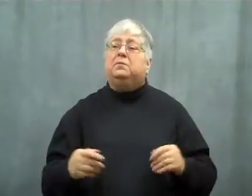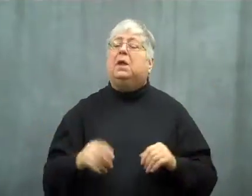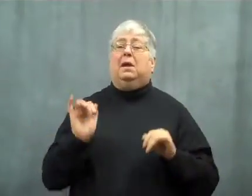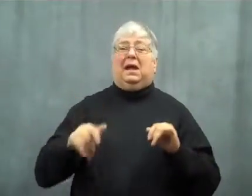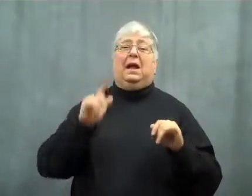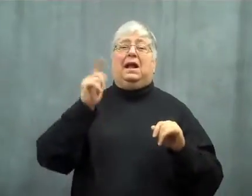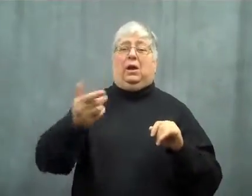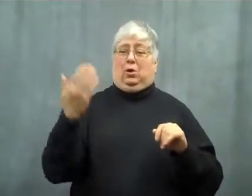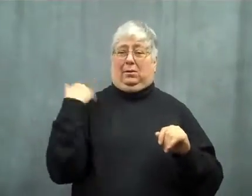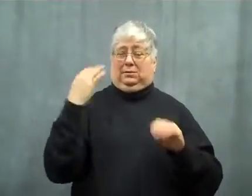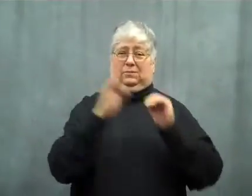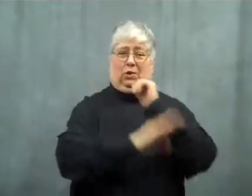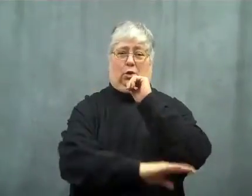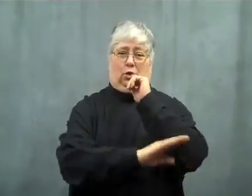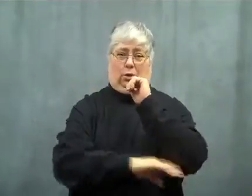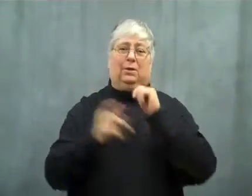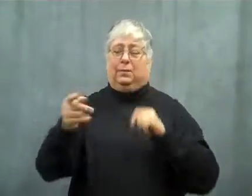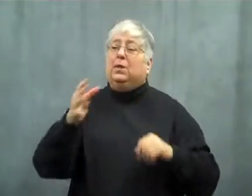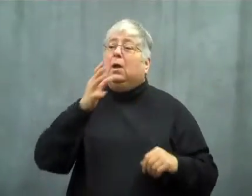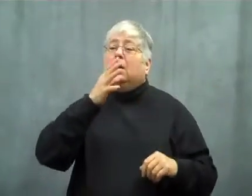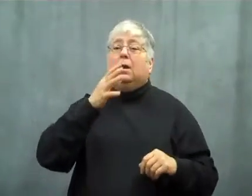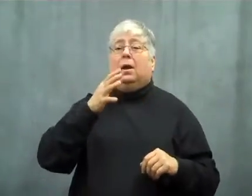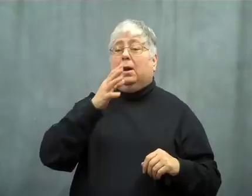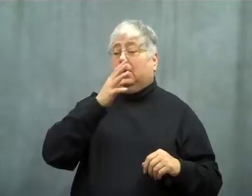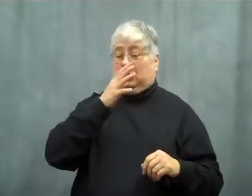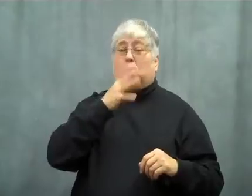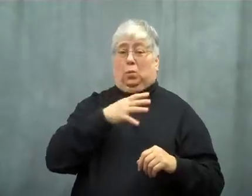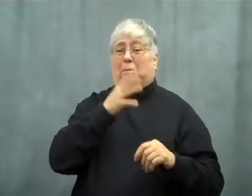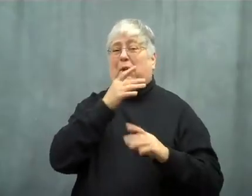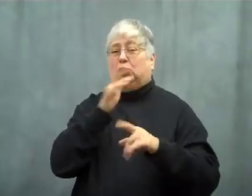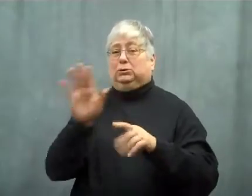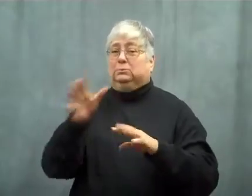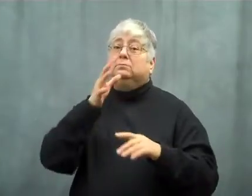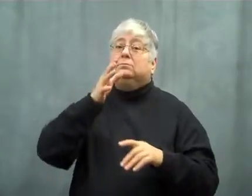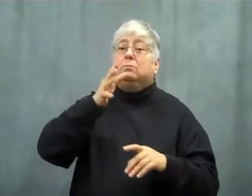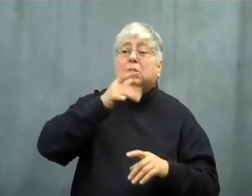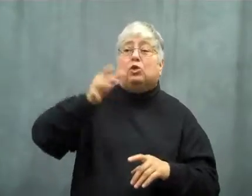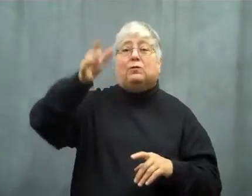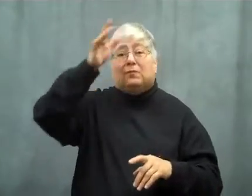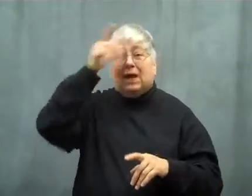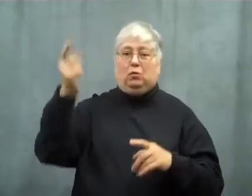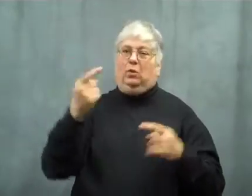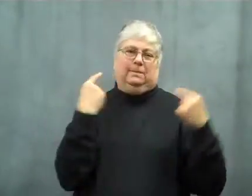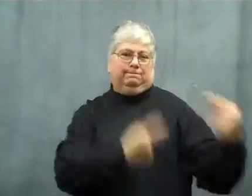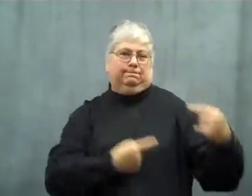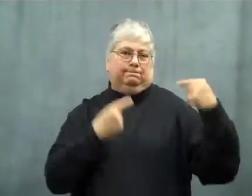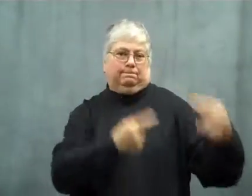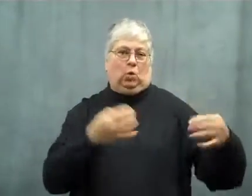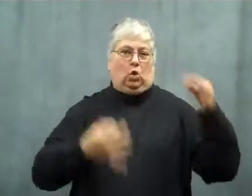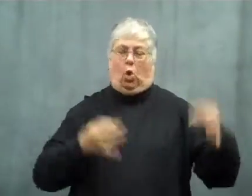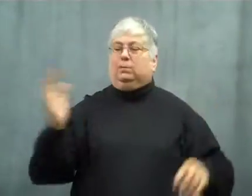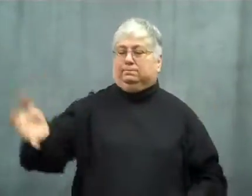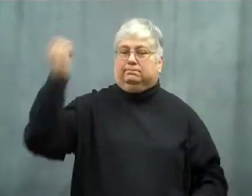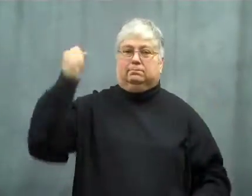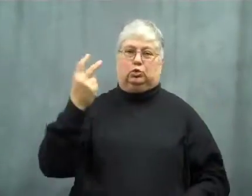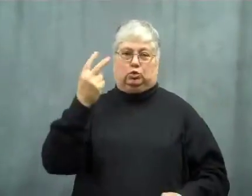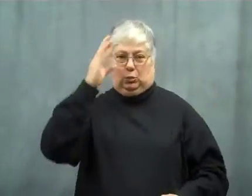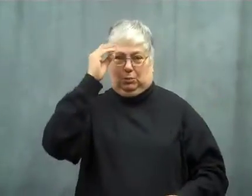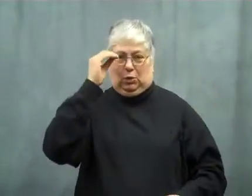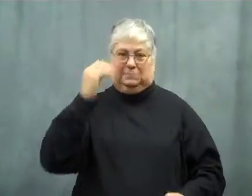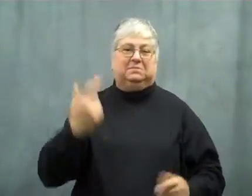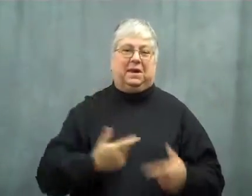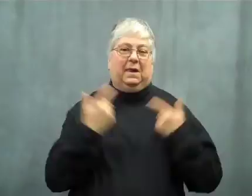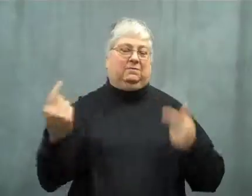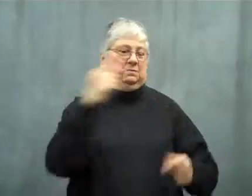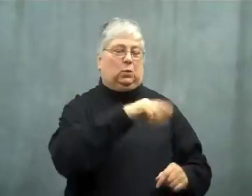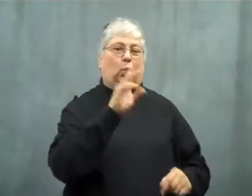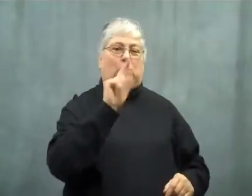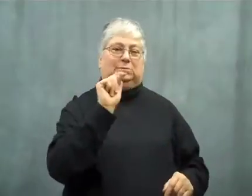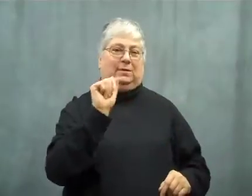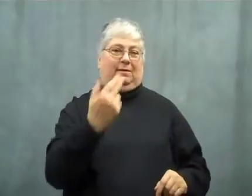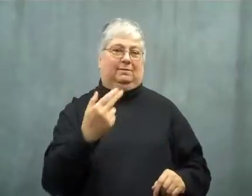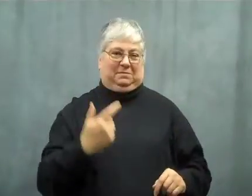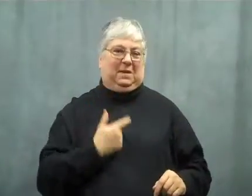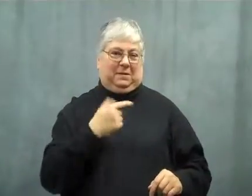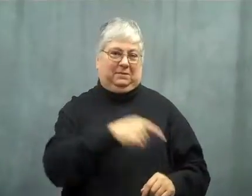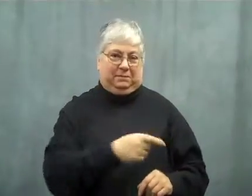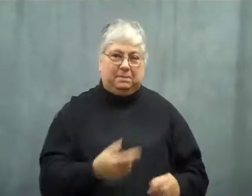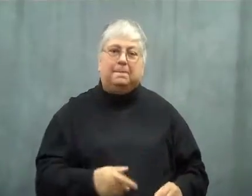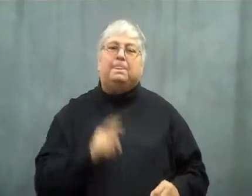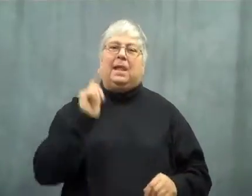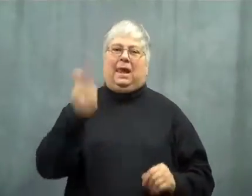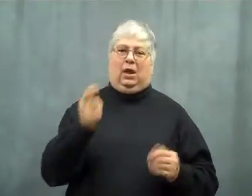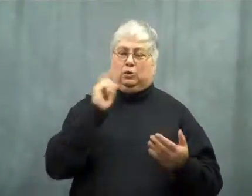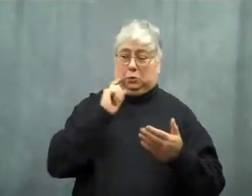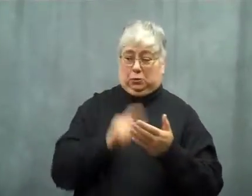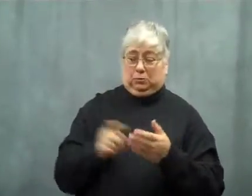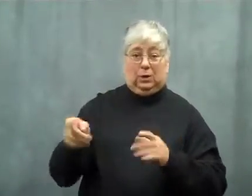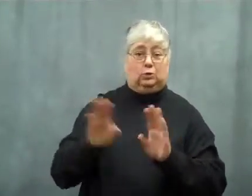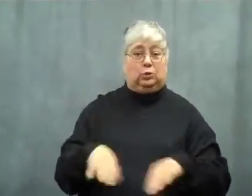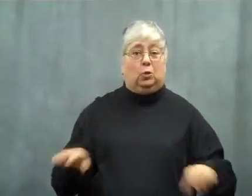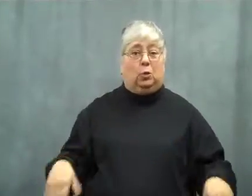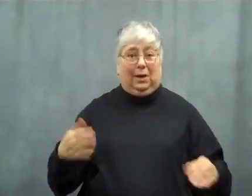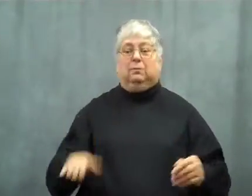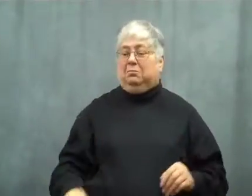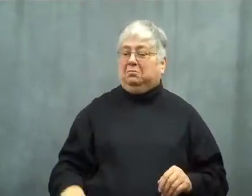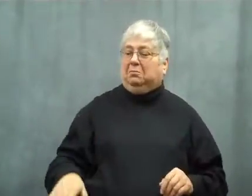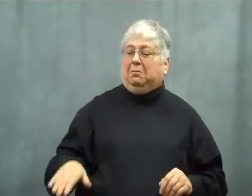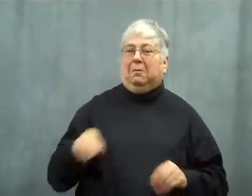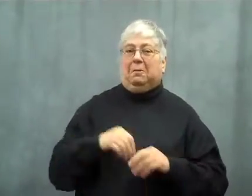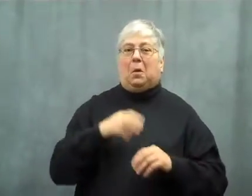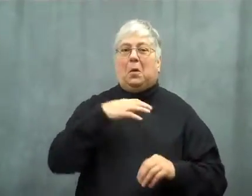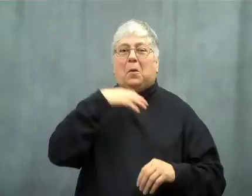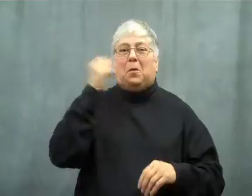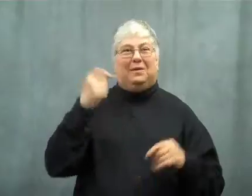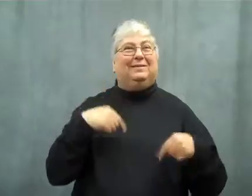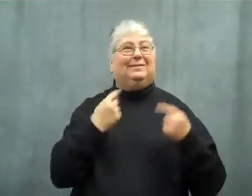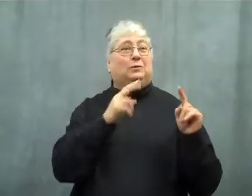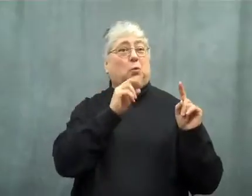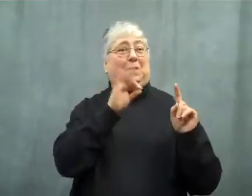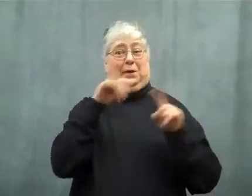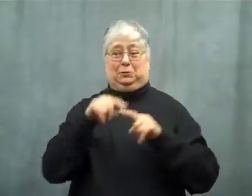Last fall, her parents fought for and gained custody of the two boys.